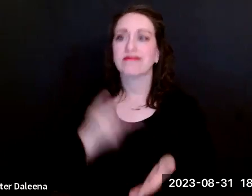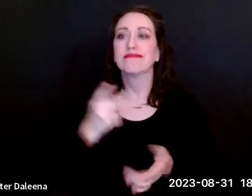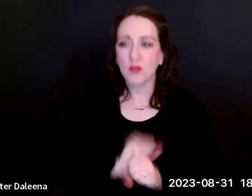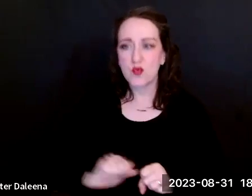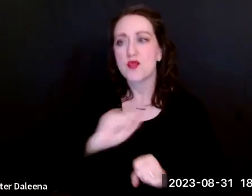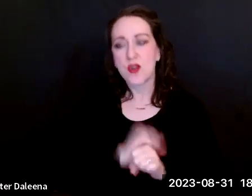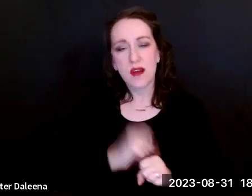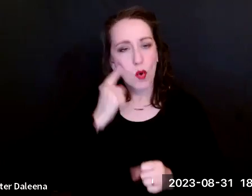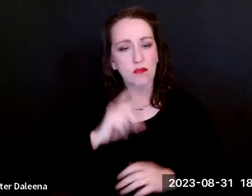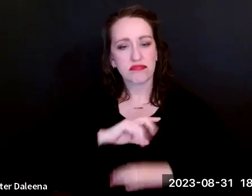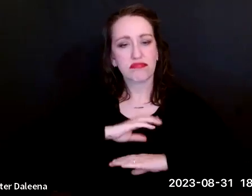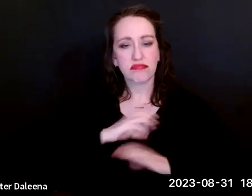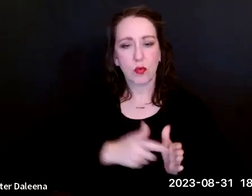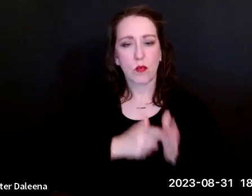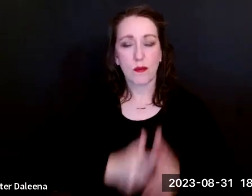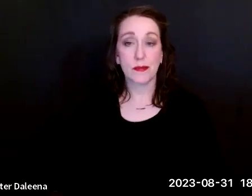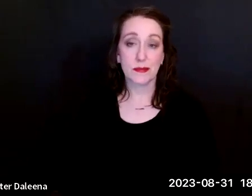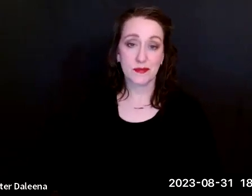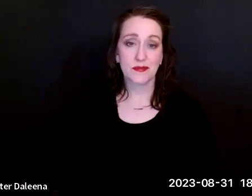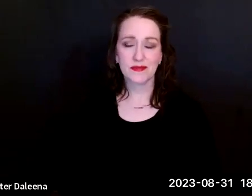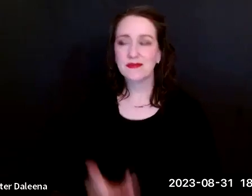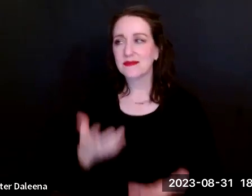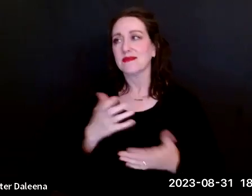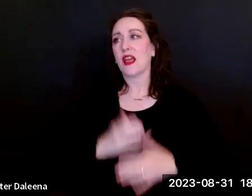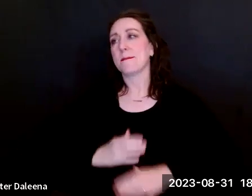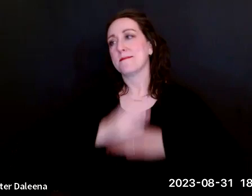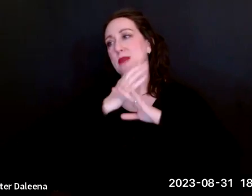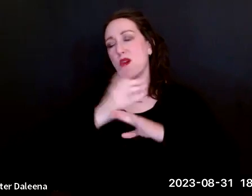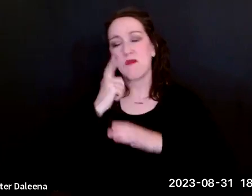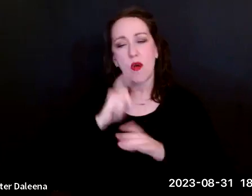meet certain requirements this creates a barrier for applicants from out of state